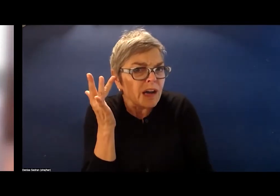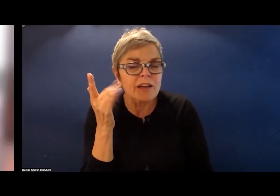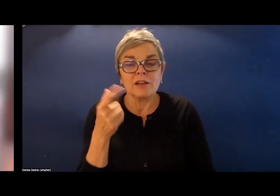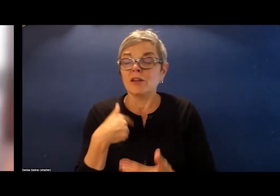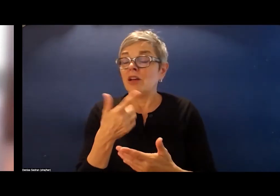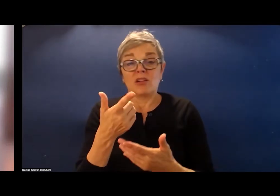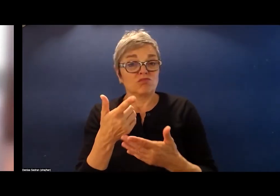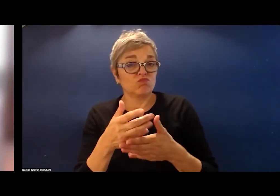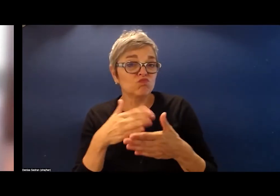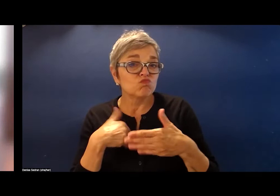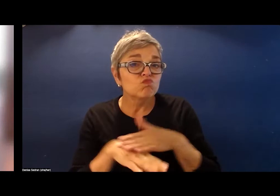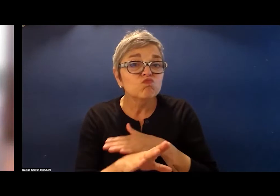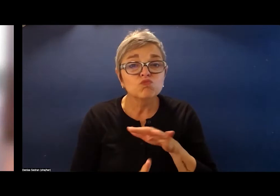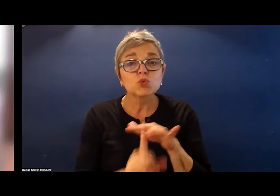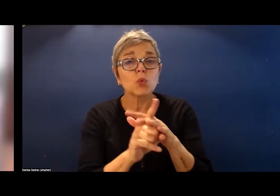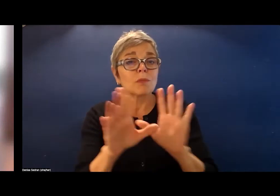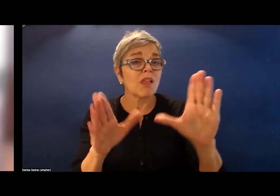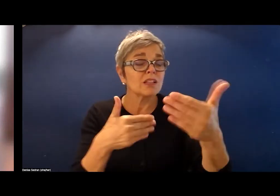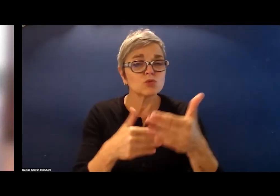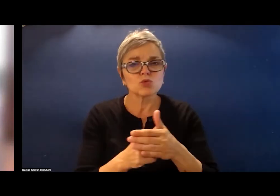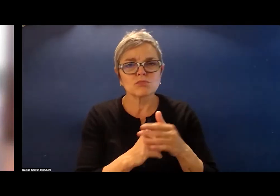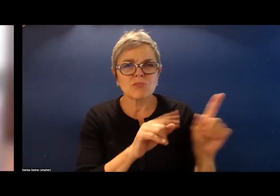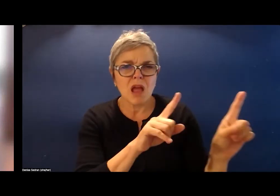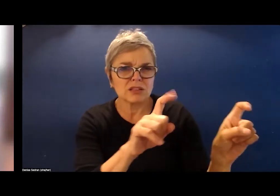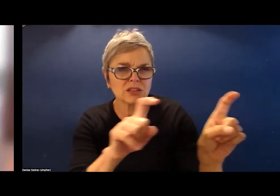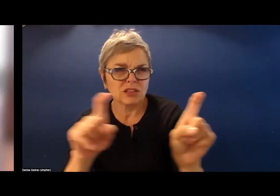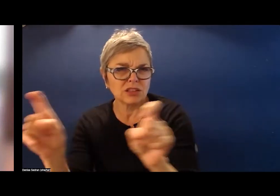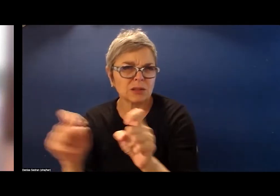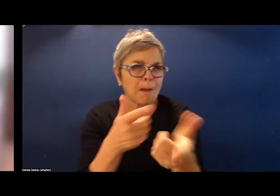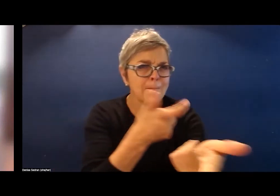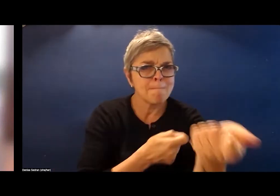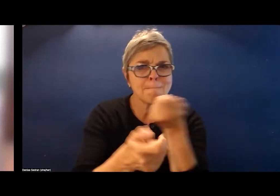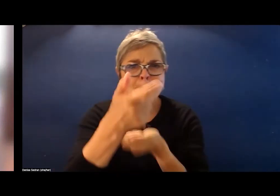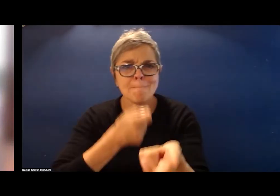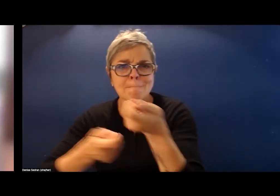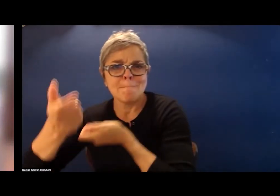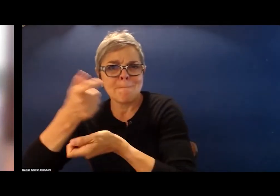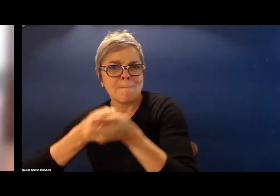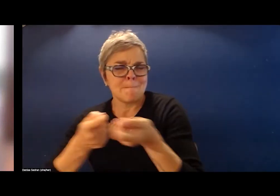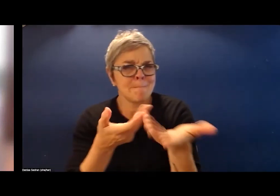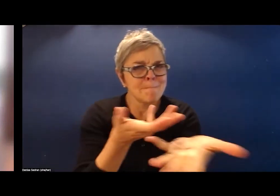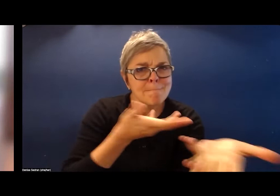and ask questions and see how long I could get the students talking before I actually had to deliver